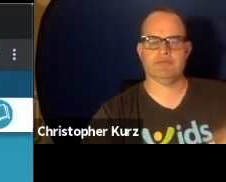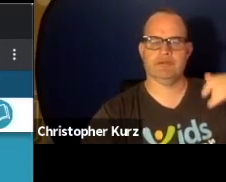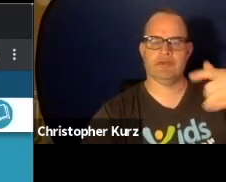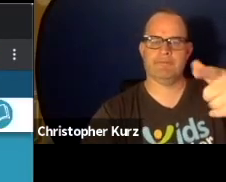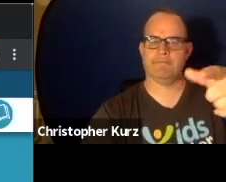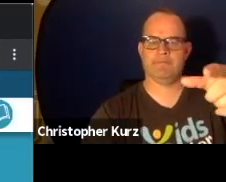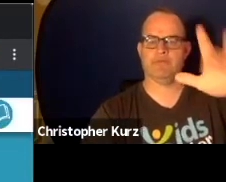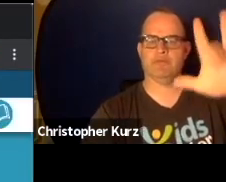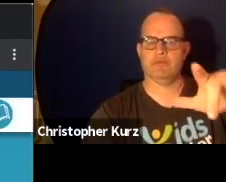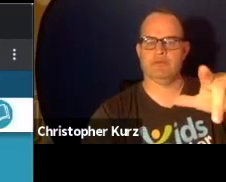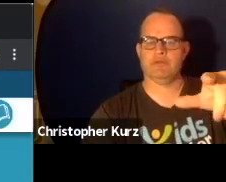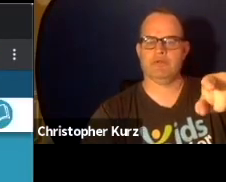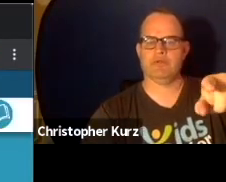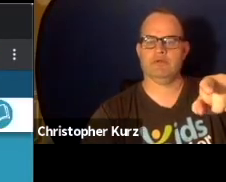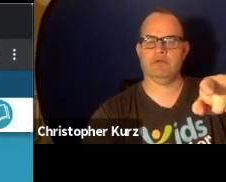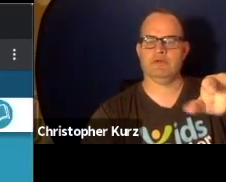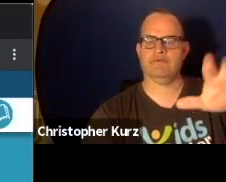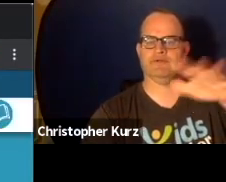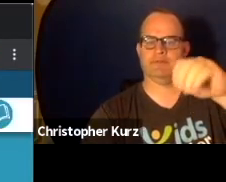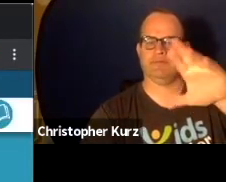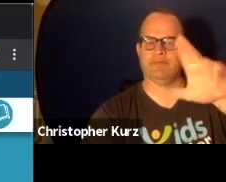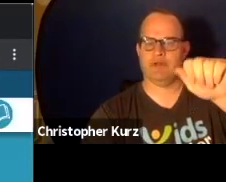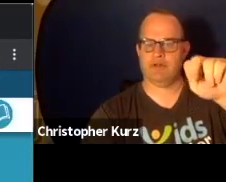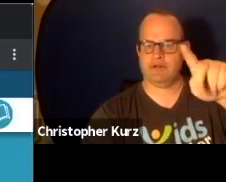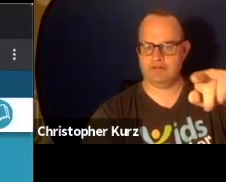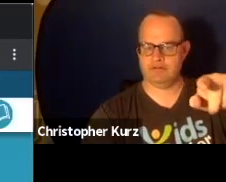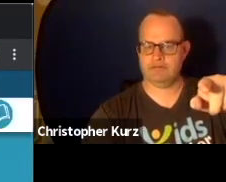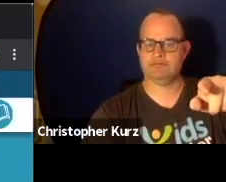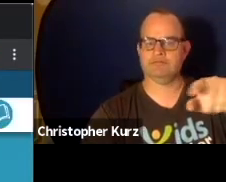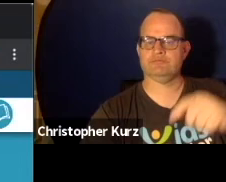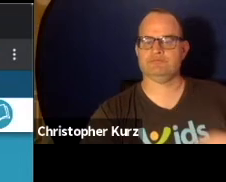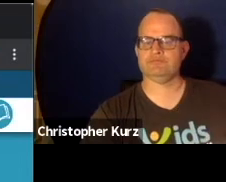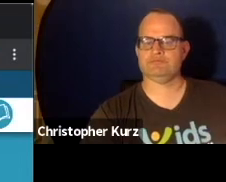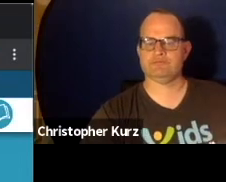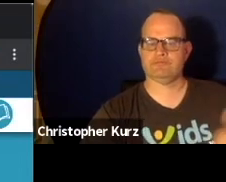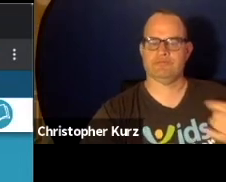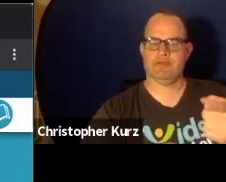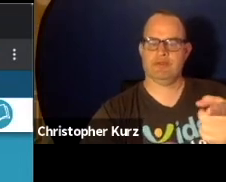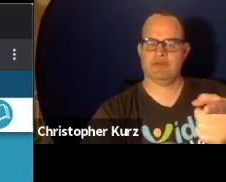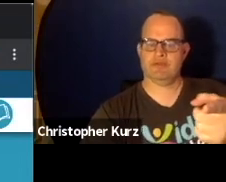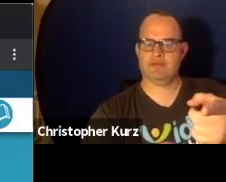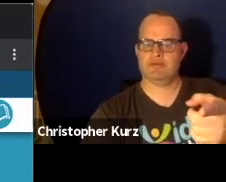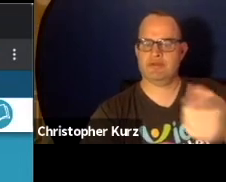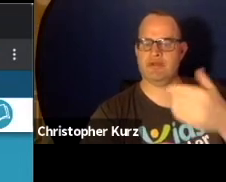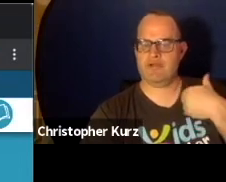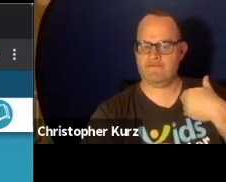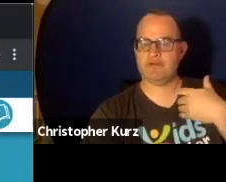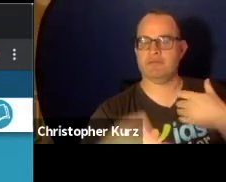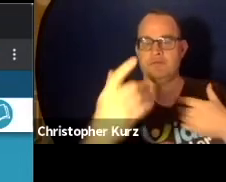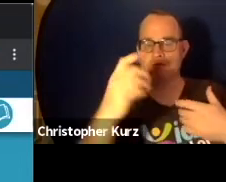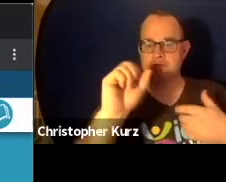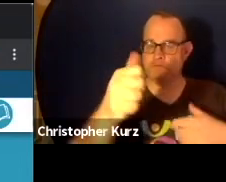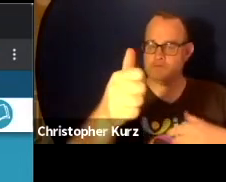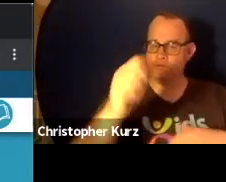we again hit the game icon but at the top we go to